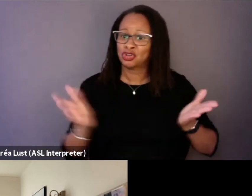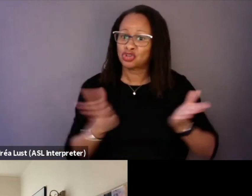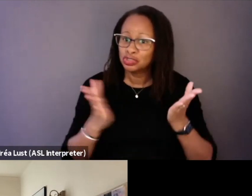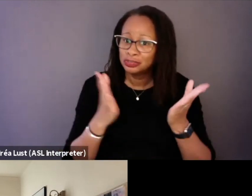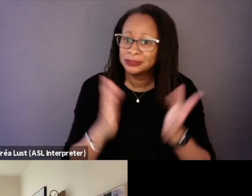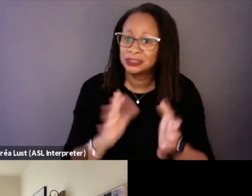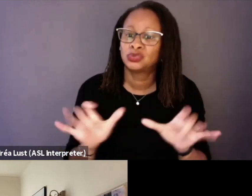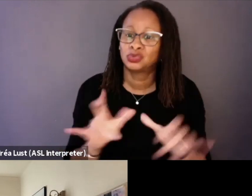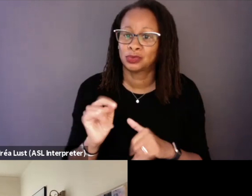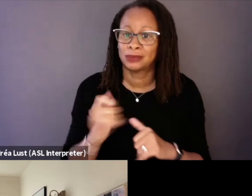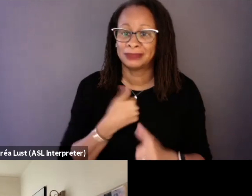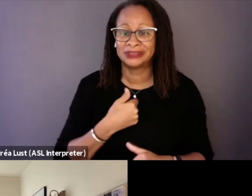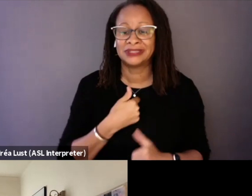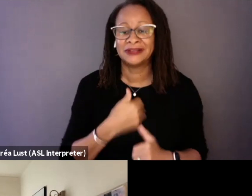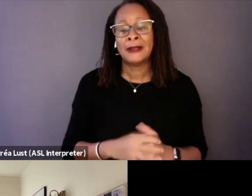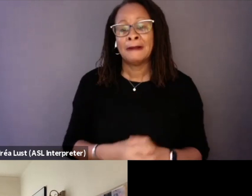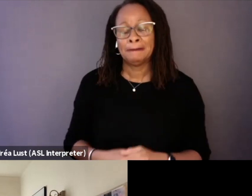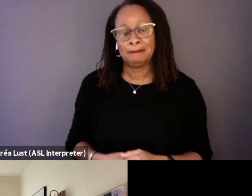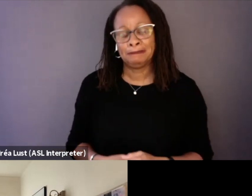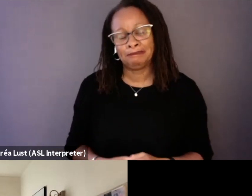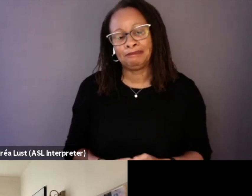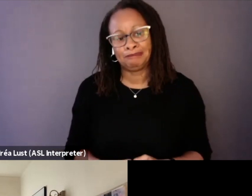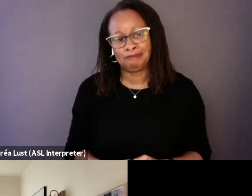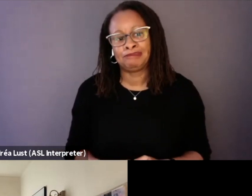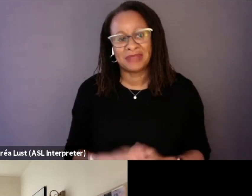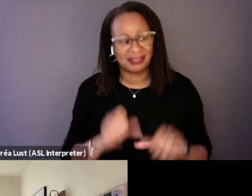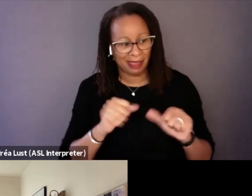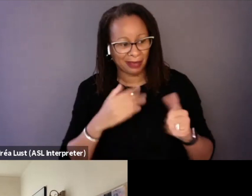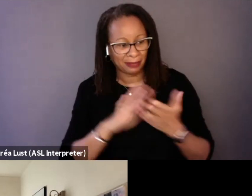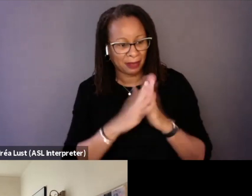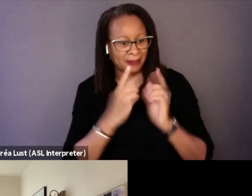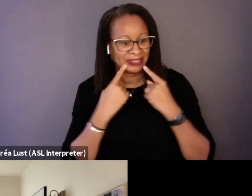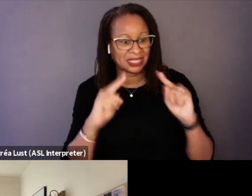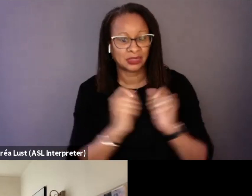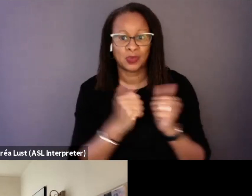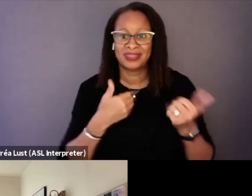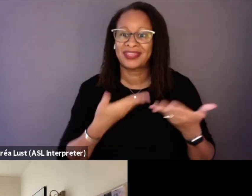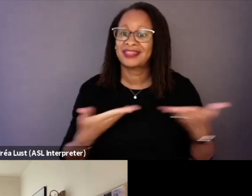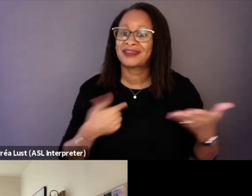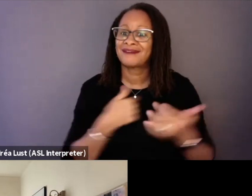So, yeah, it was an intuitive process for me, like everything,